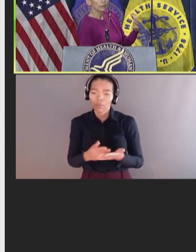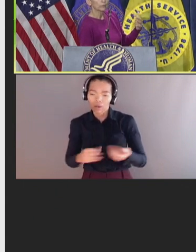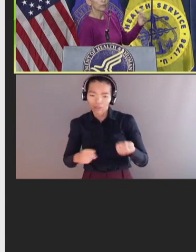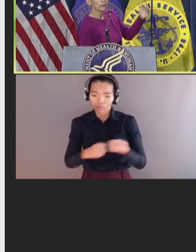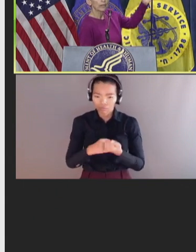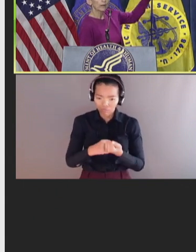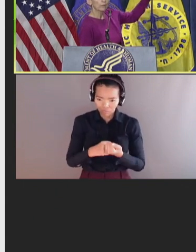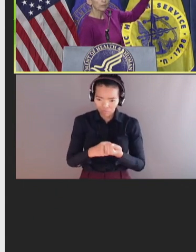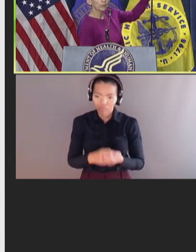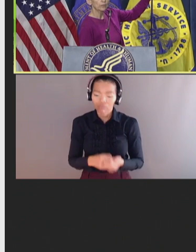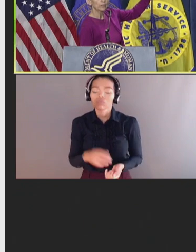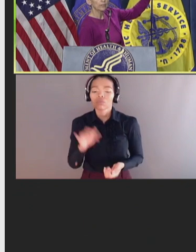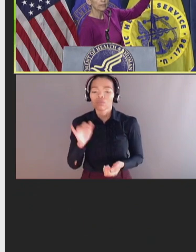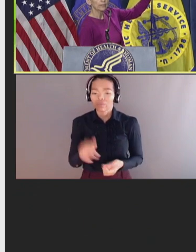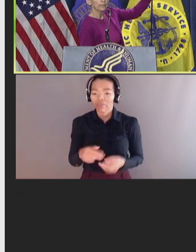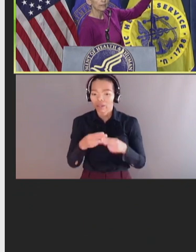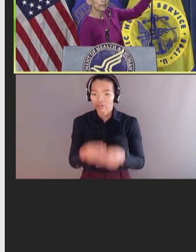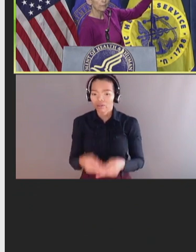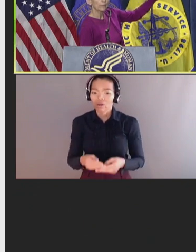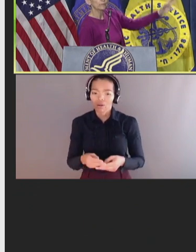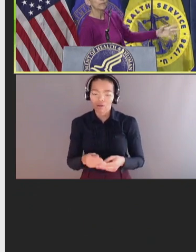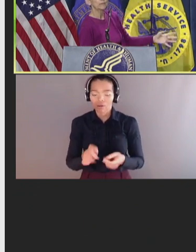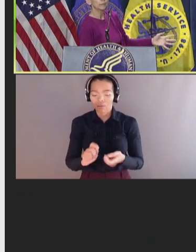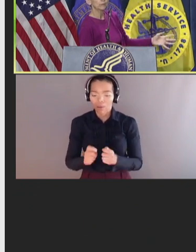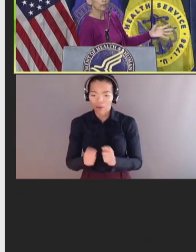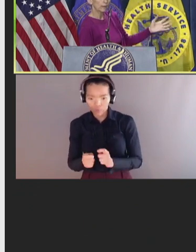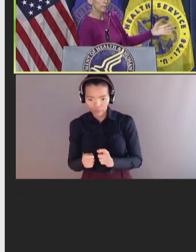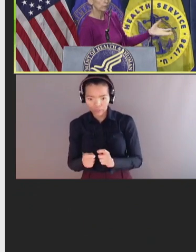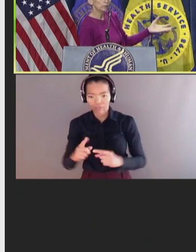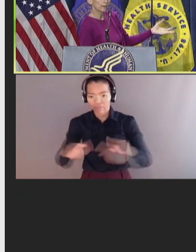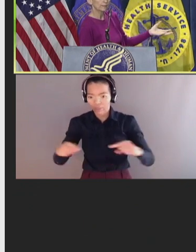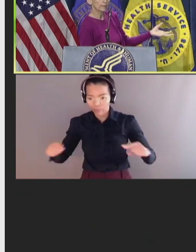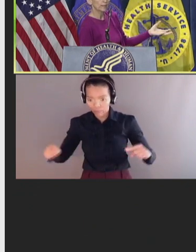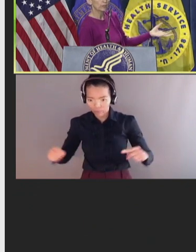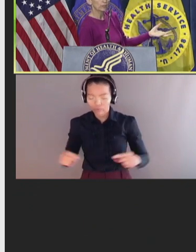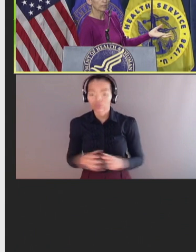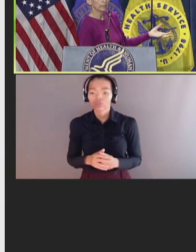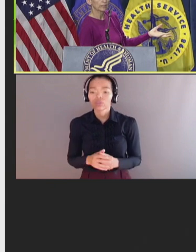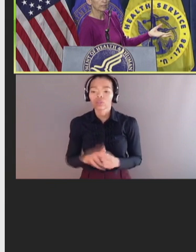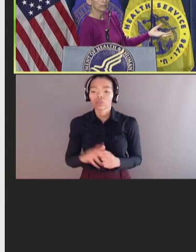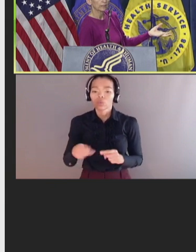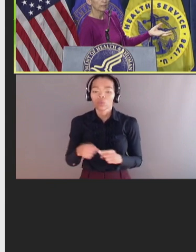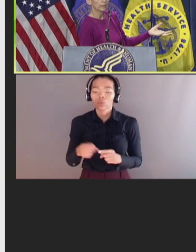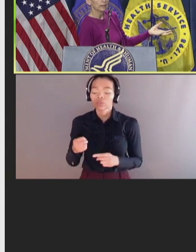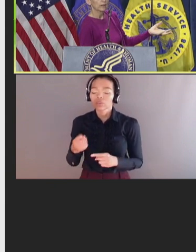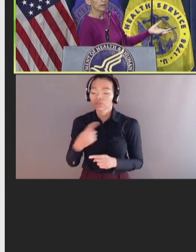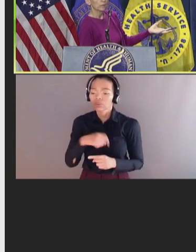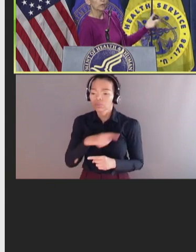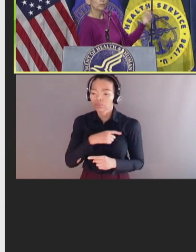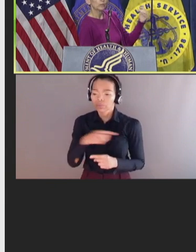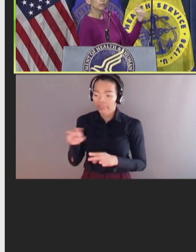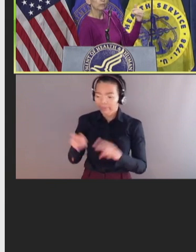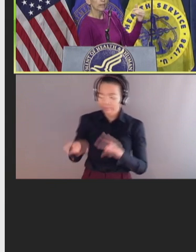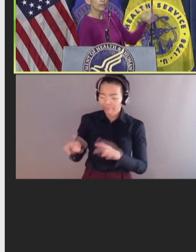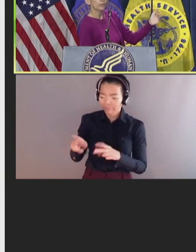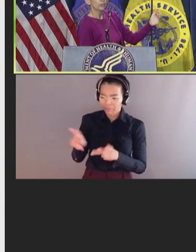When we count the number of people who came to a vaccination clinic, what were the relationships